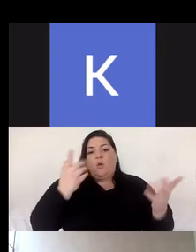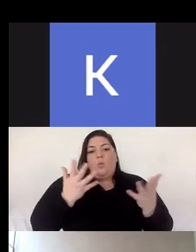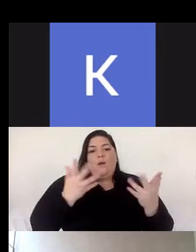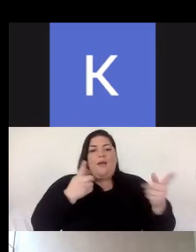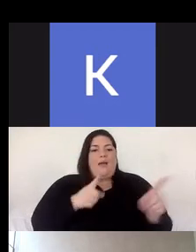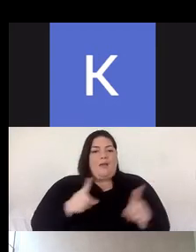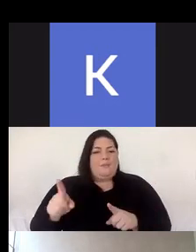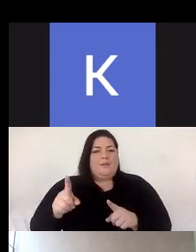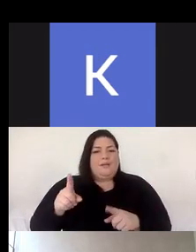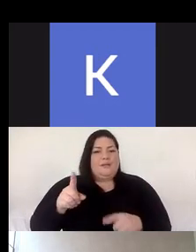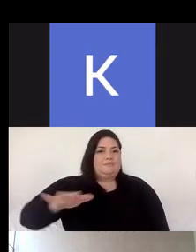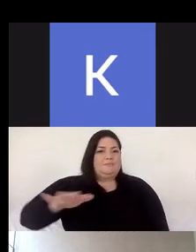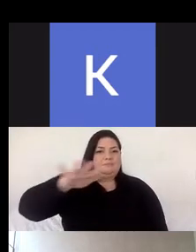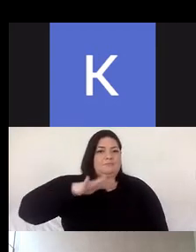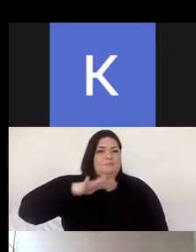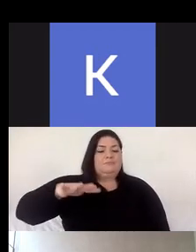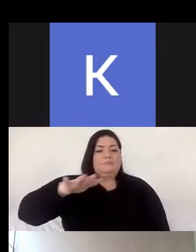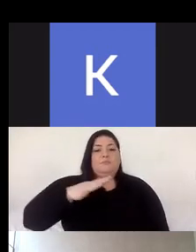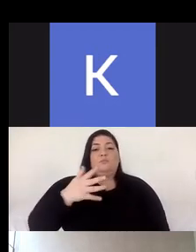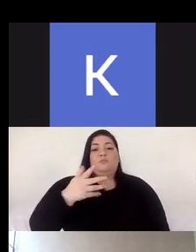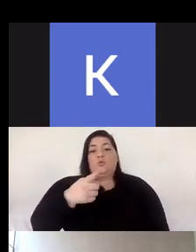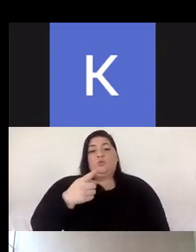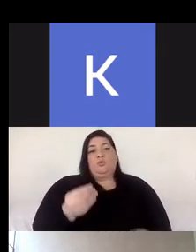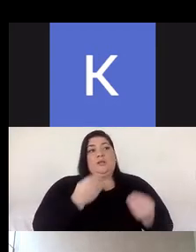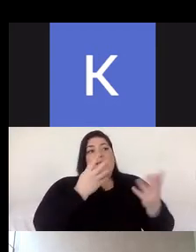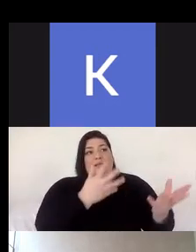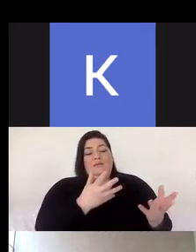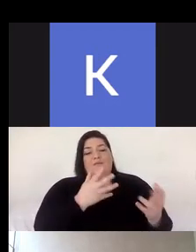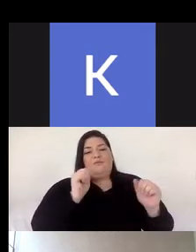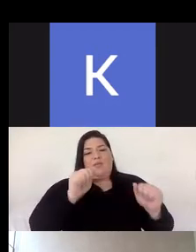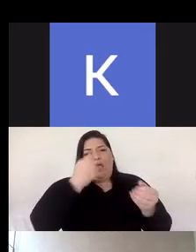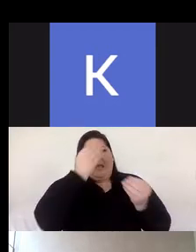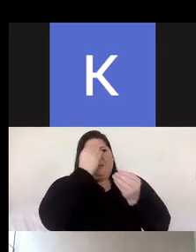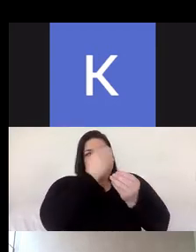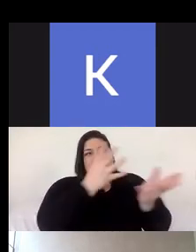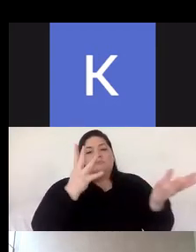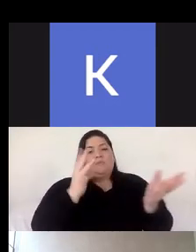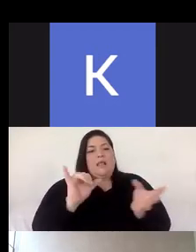So whatever you can provide them with to convey that is helpful,